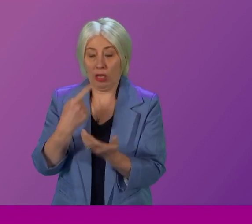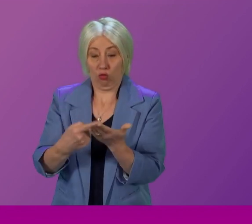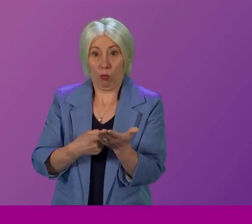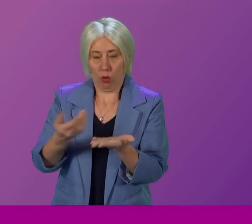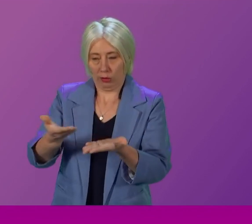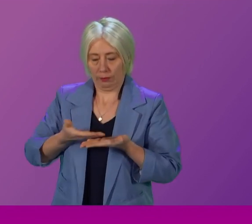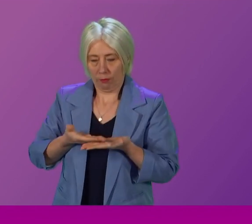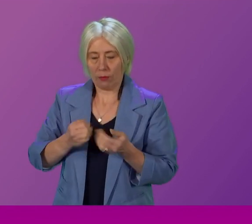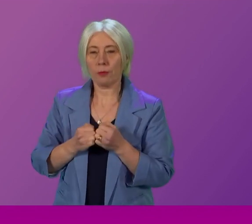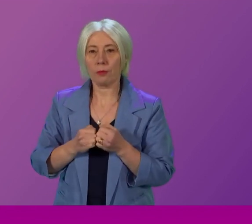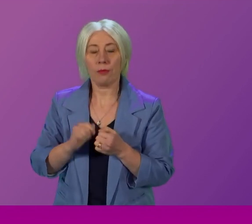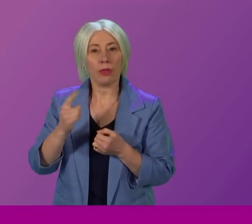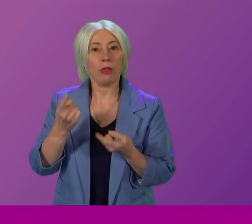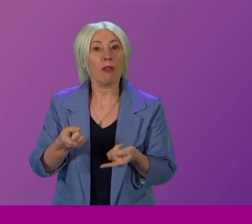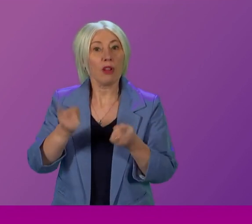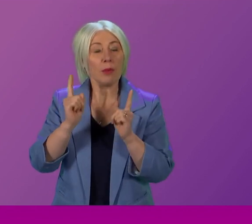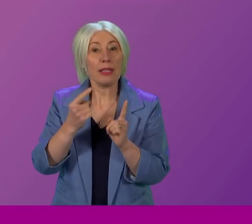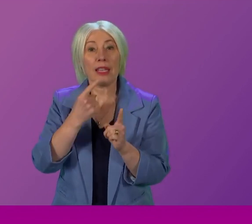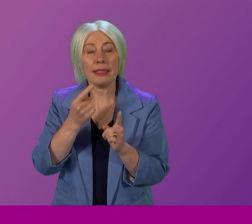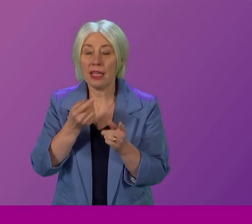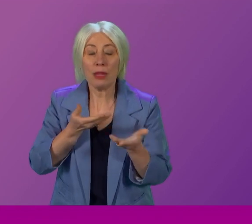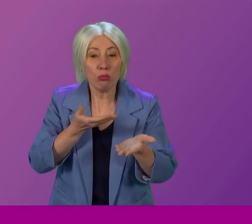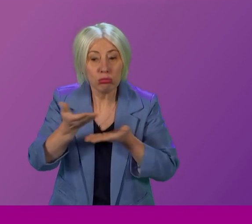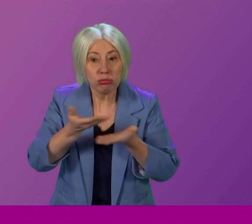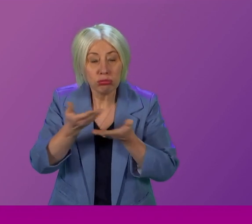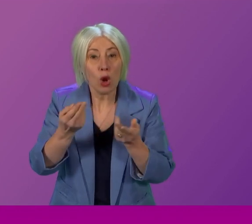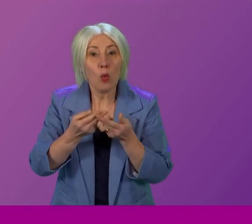First Minister spoke about there being further discussions with the Criminal Justice Committee,